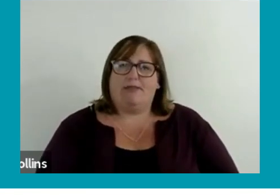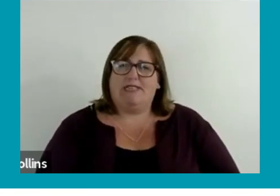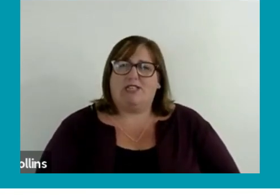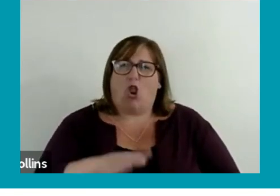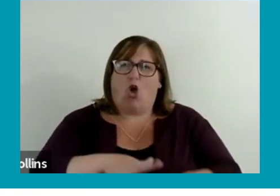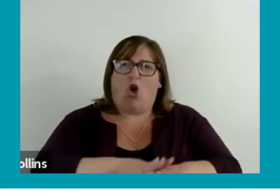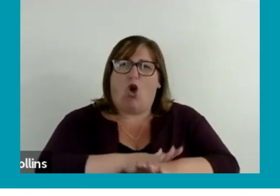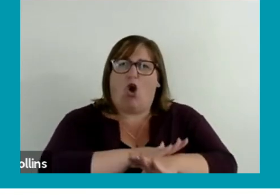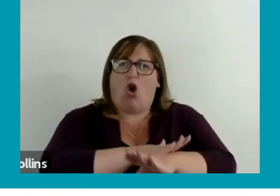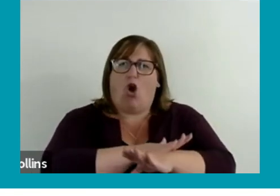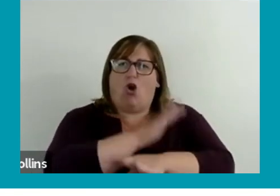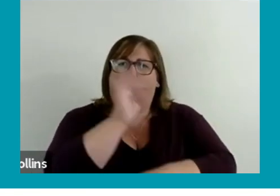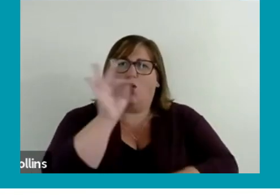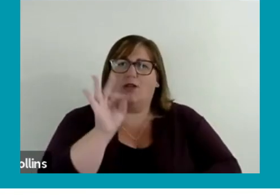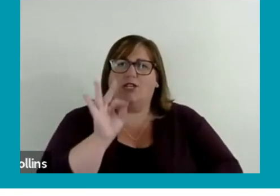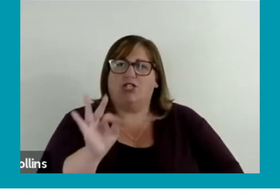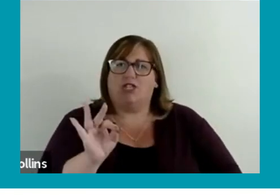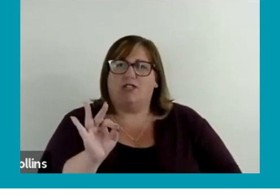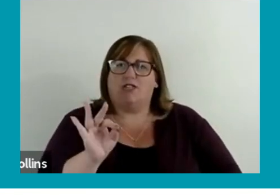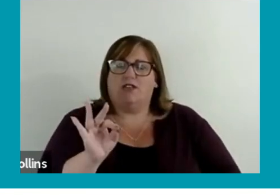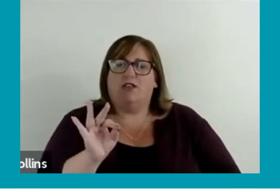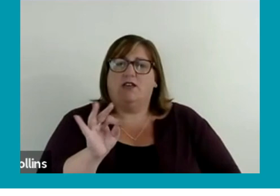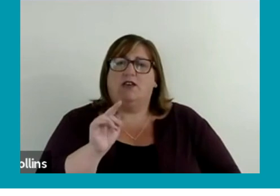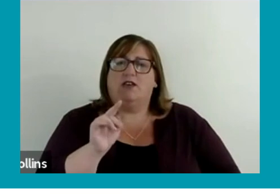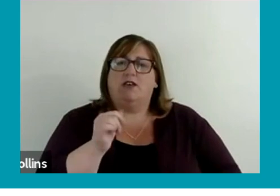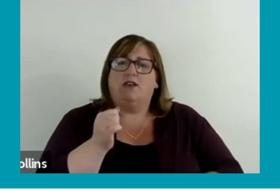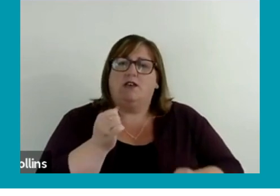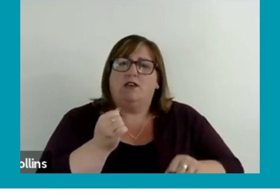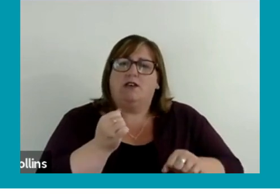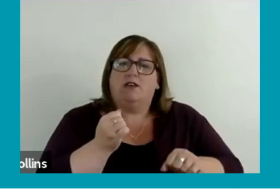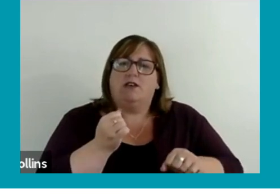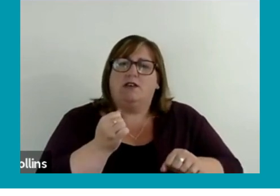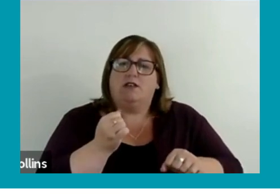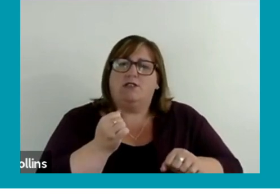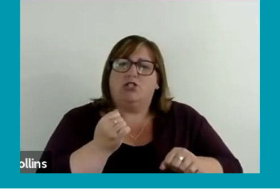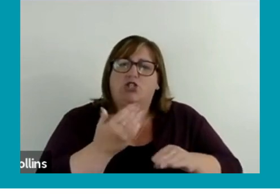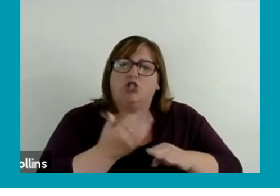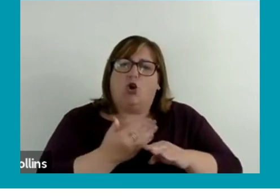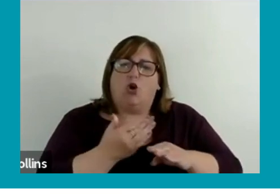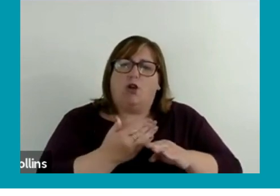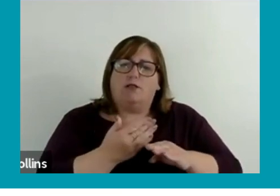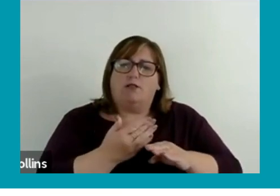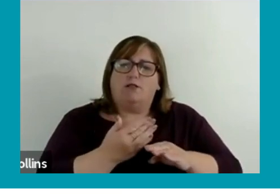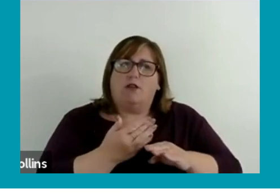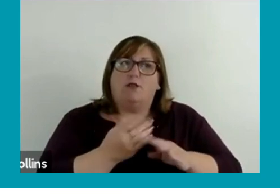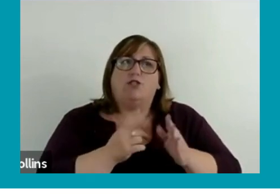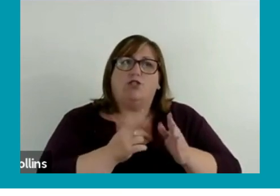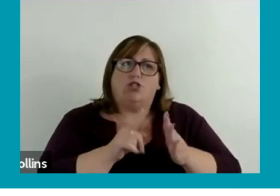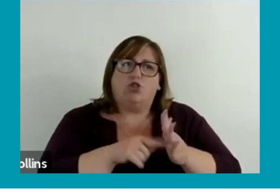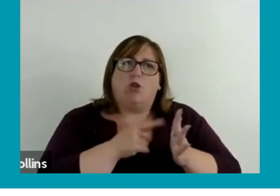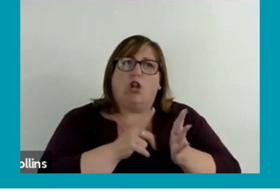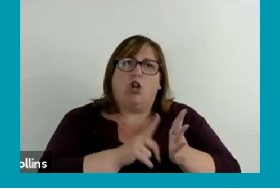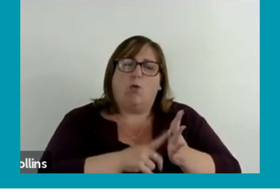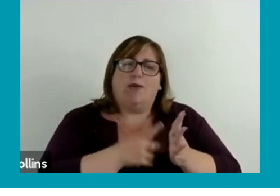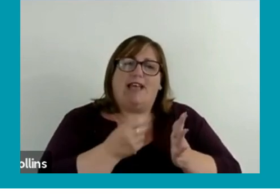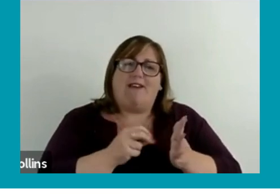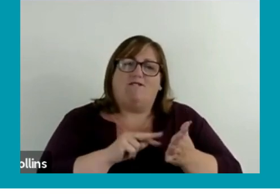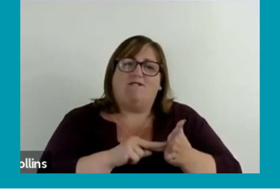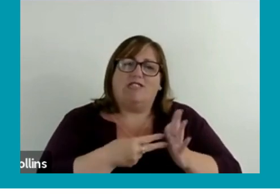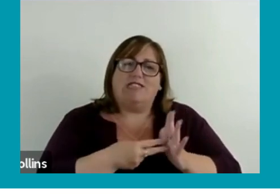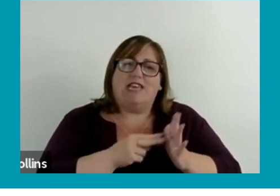okay so does john lewis have any schemes for over 25s that provides training this is a great